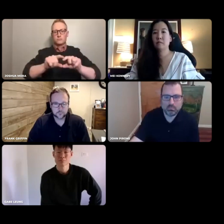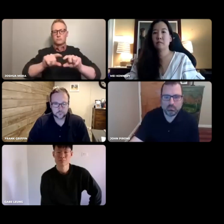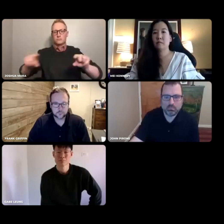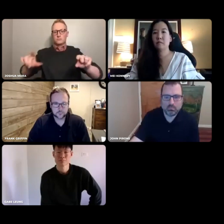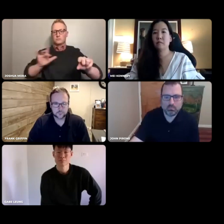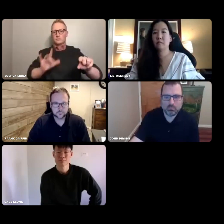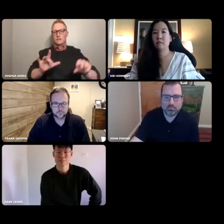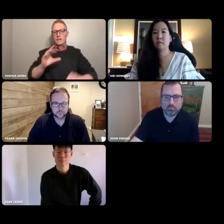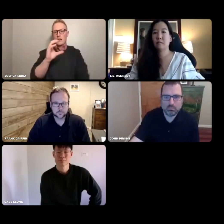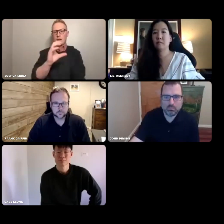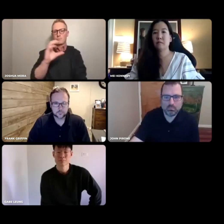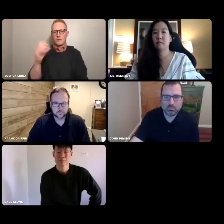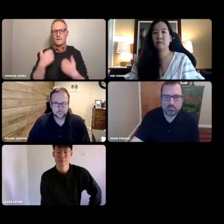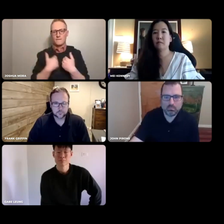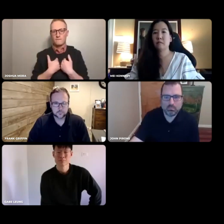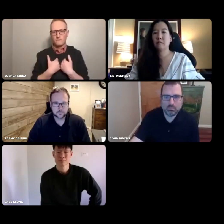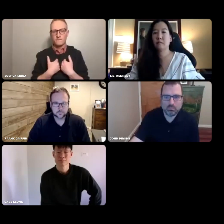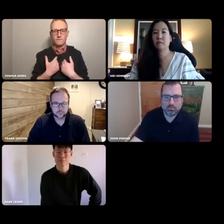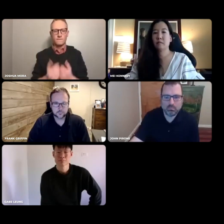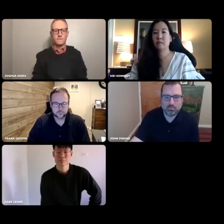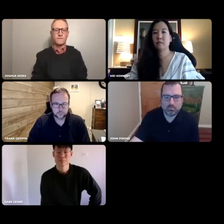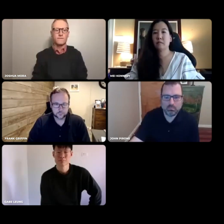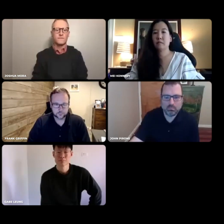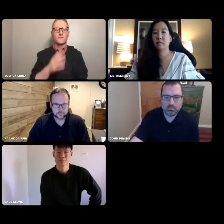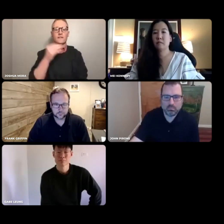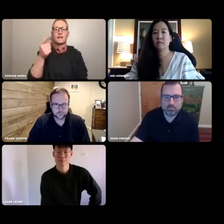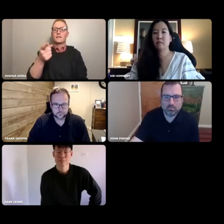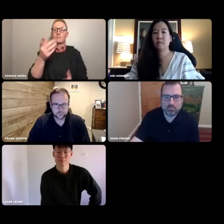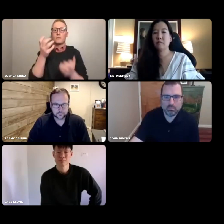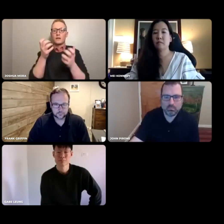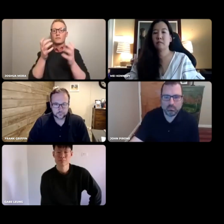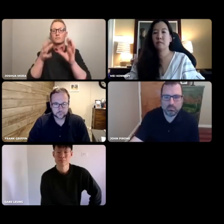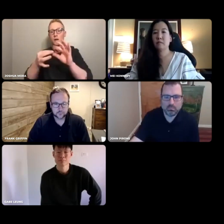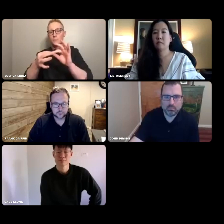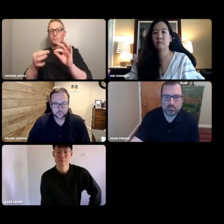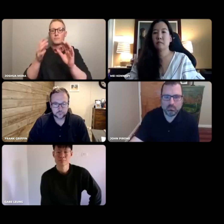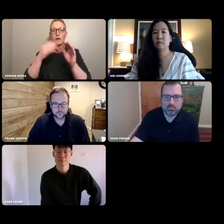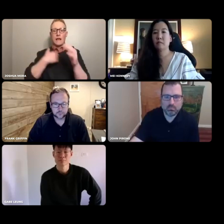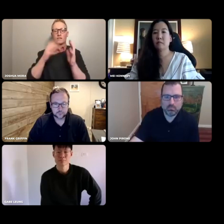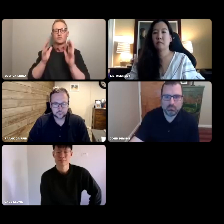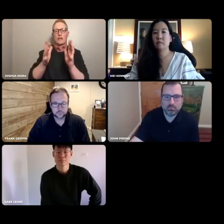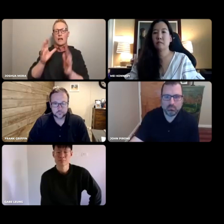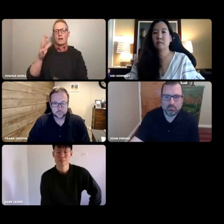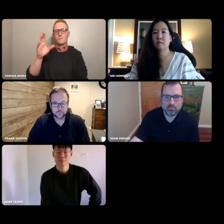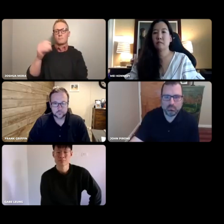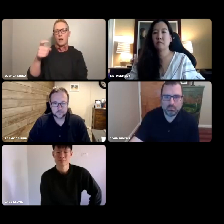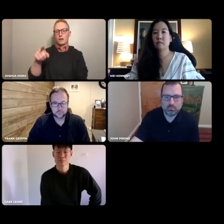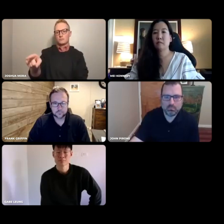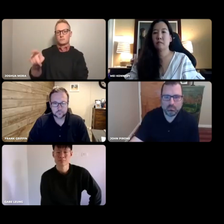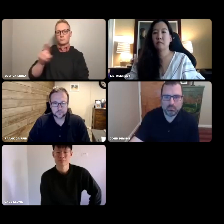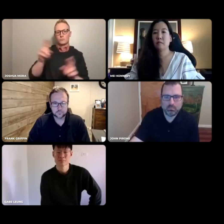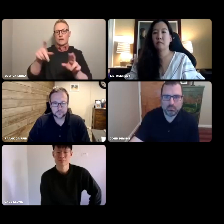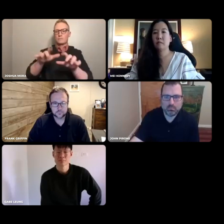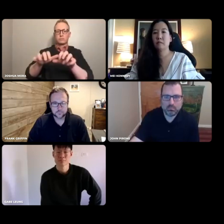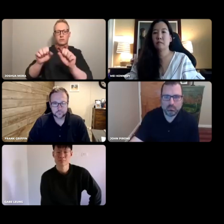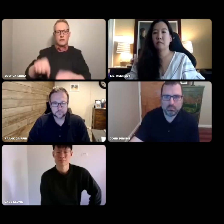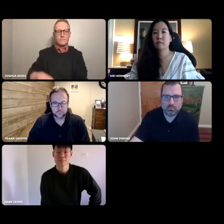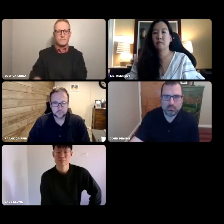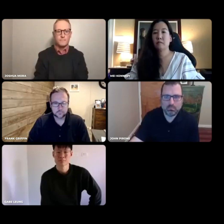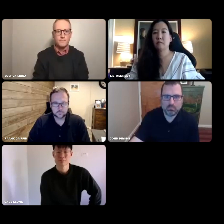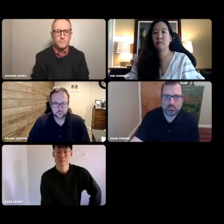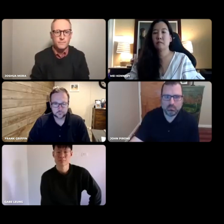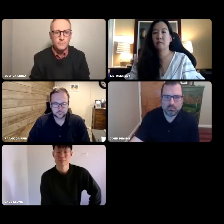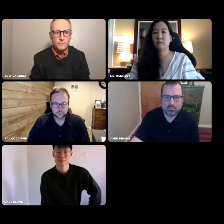There's a closed captions option on the bottom of the screen.